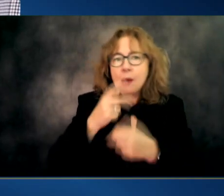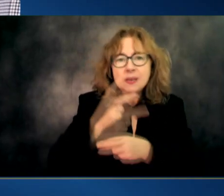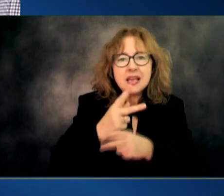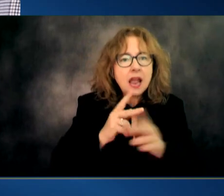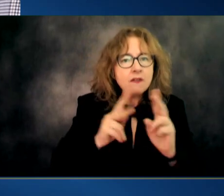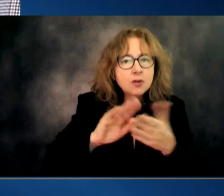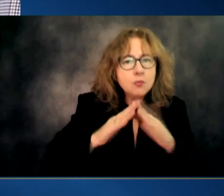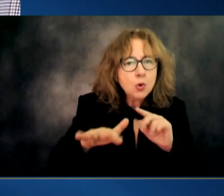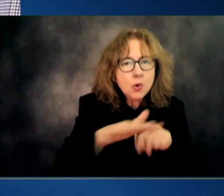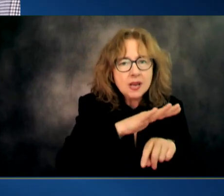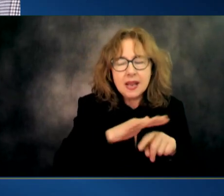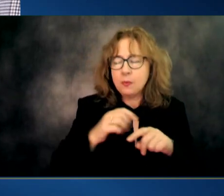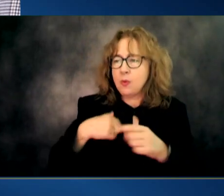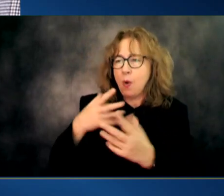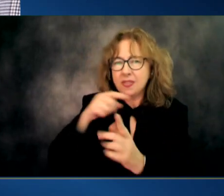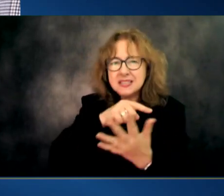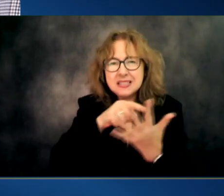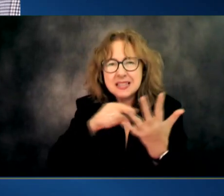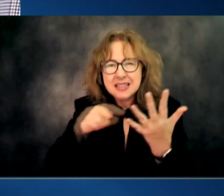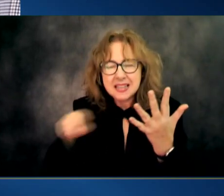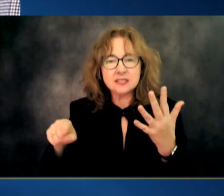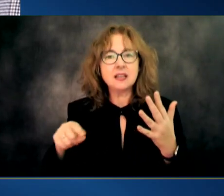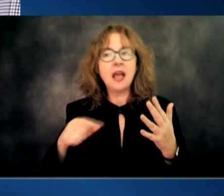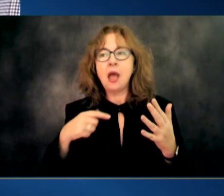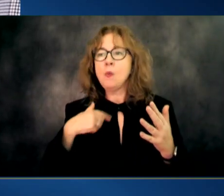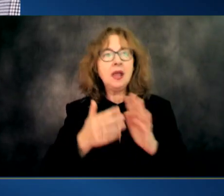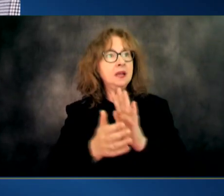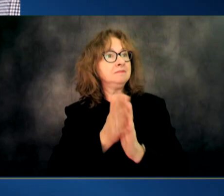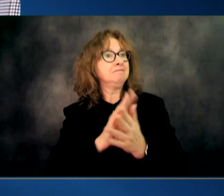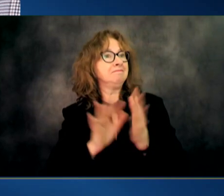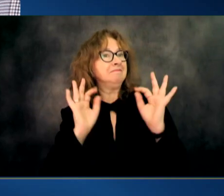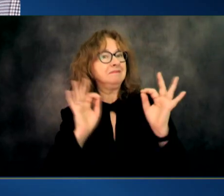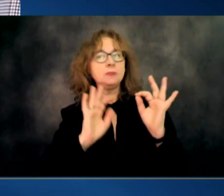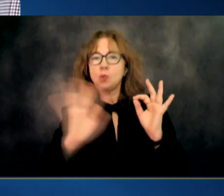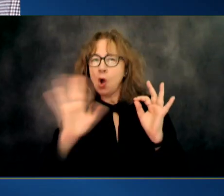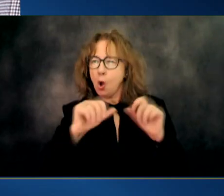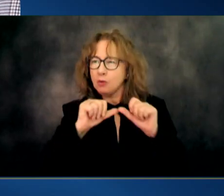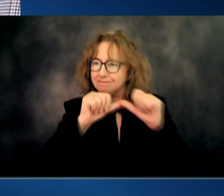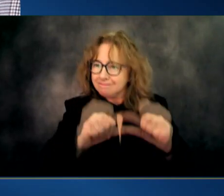And we're continuing to engage them as we look at updating the dashboard each year.